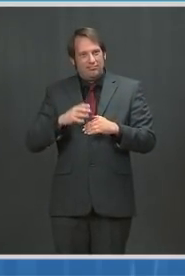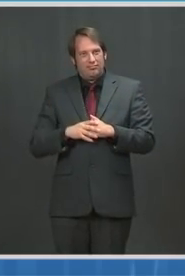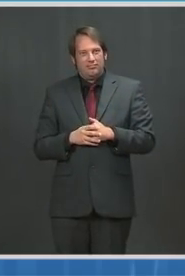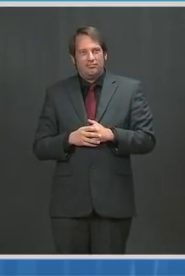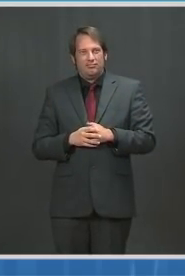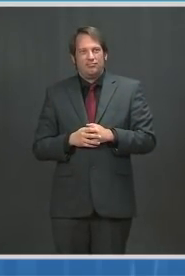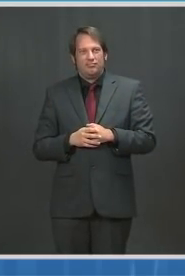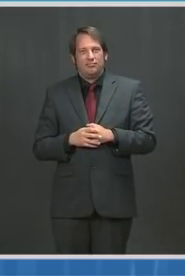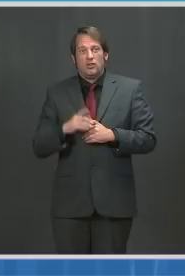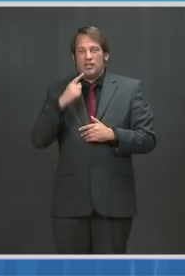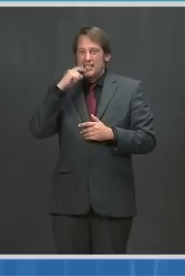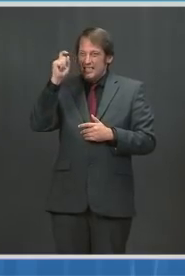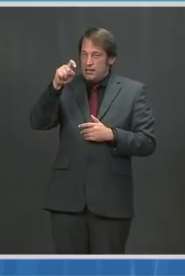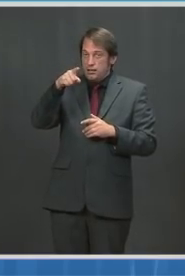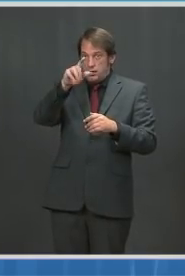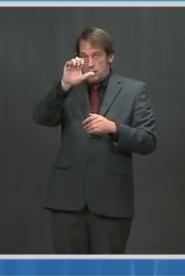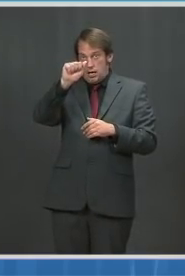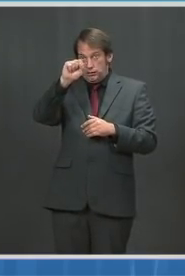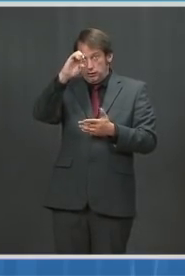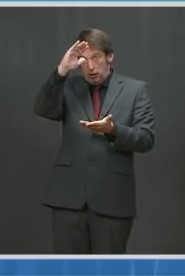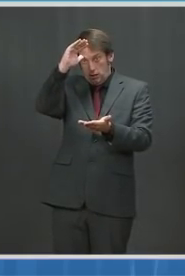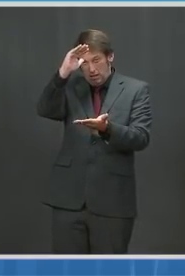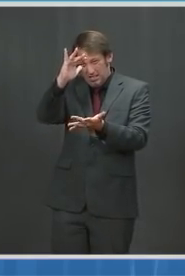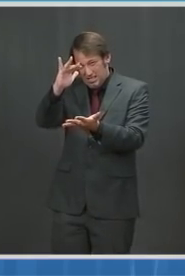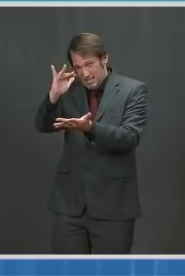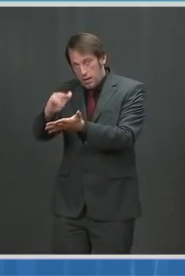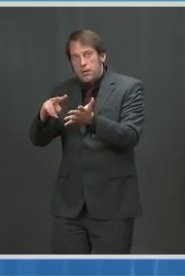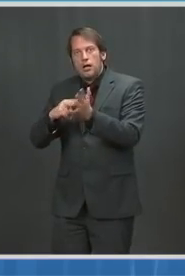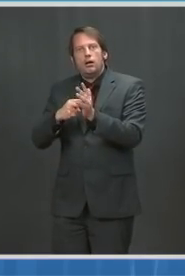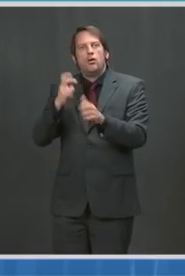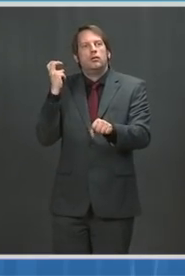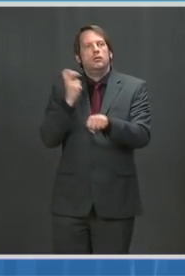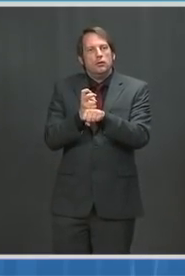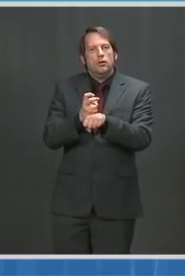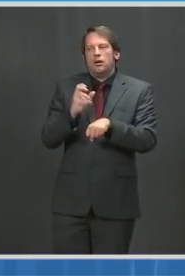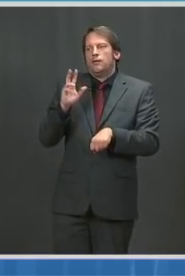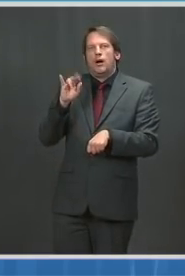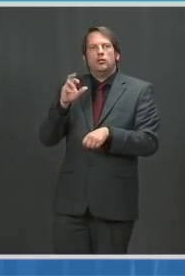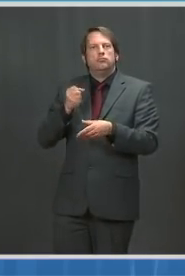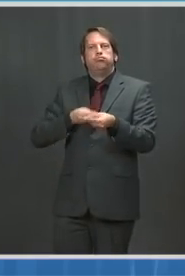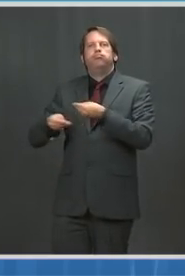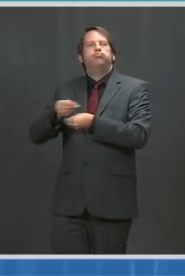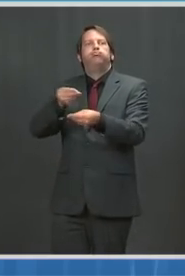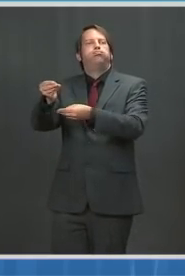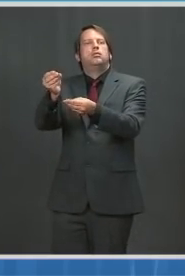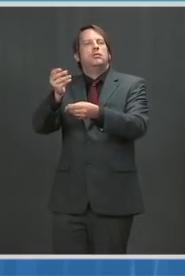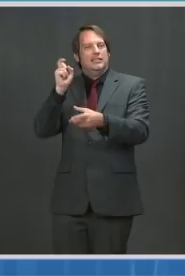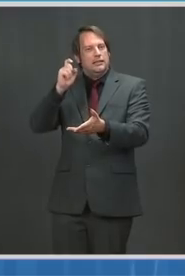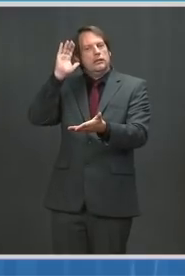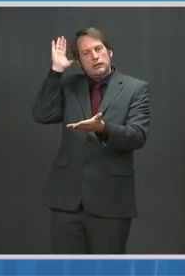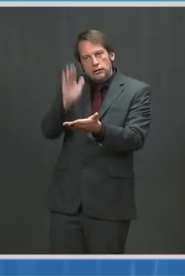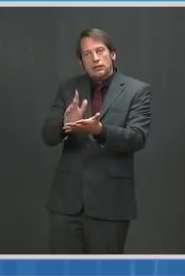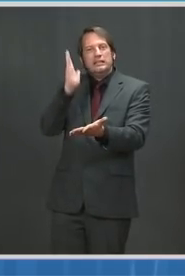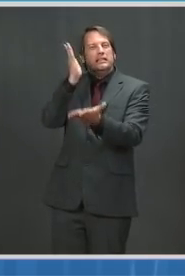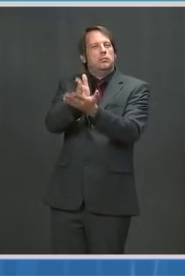to stop the emergence of variants, to stop hospitalizations, and ultimately, to stop deaths. I'm really encouraged by these decreased numbers of deaths